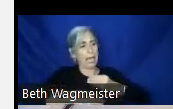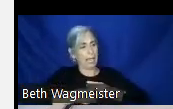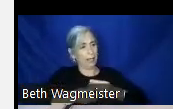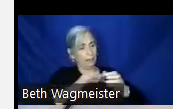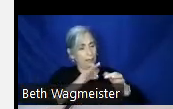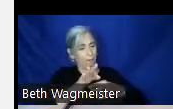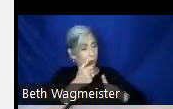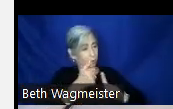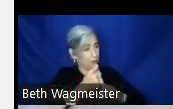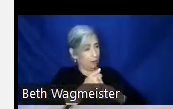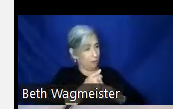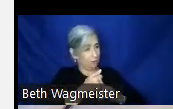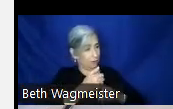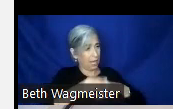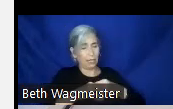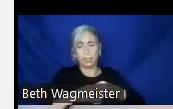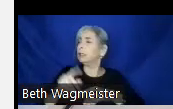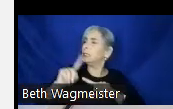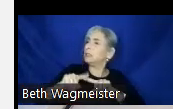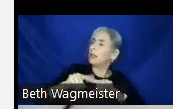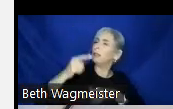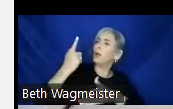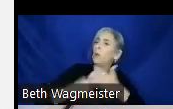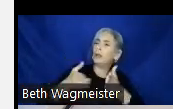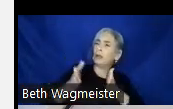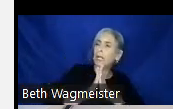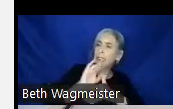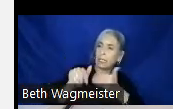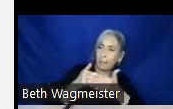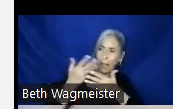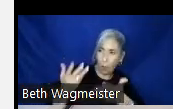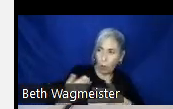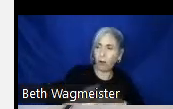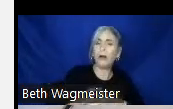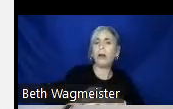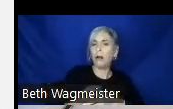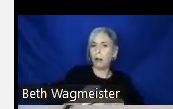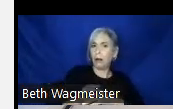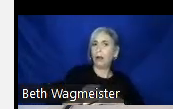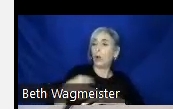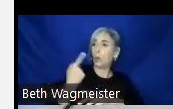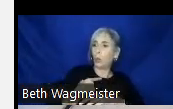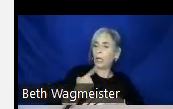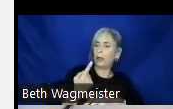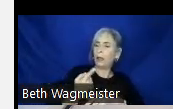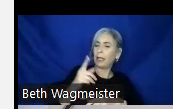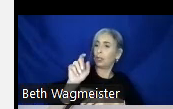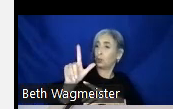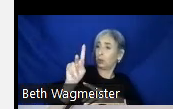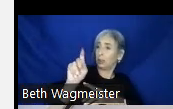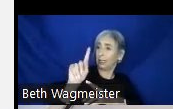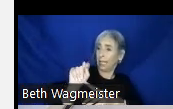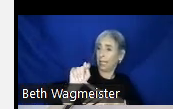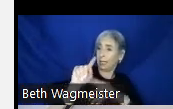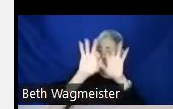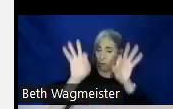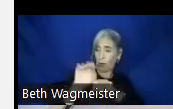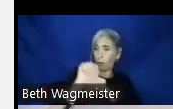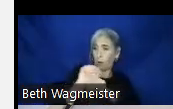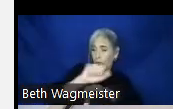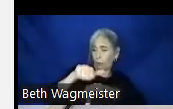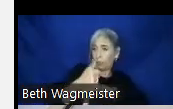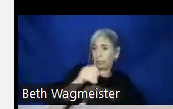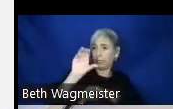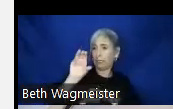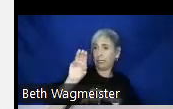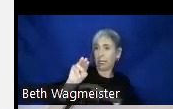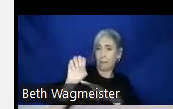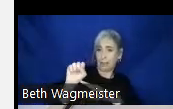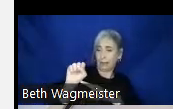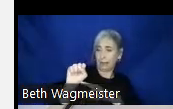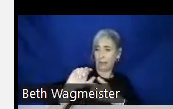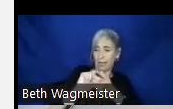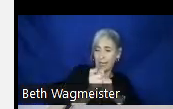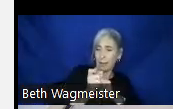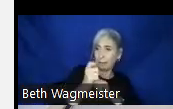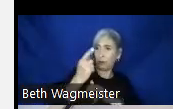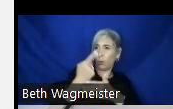We're the toolkit for building CMS to adapt what a business needs or what your